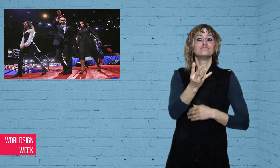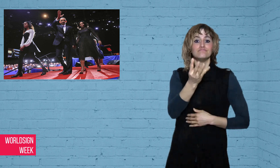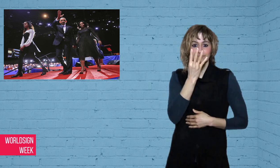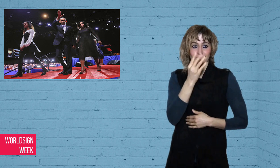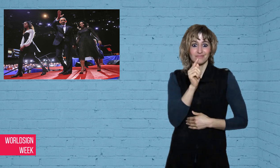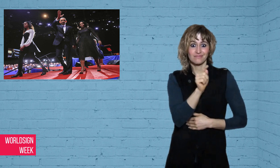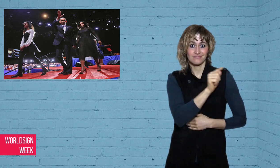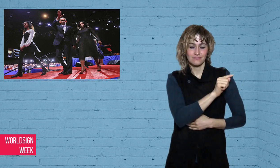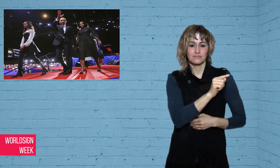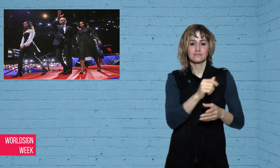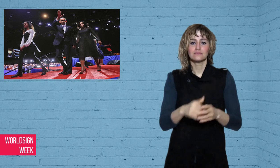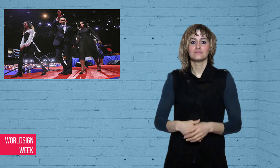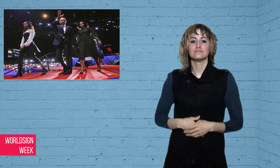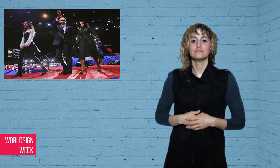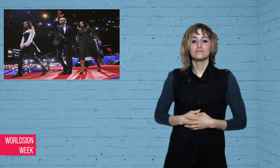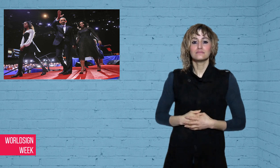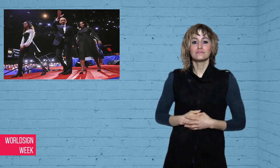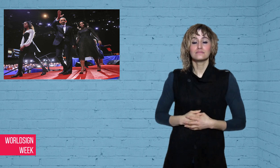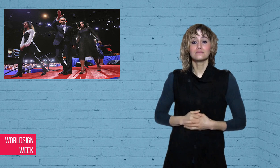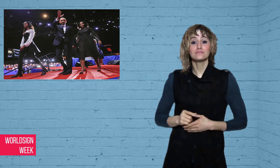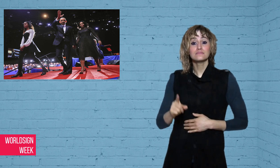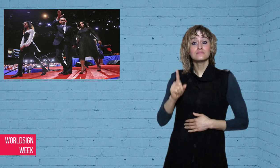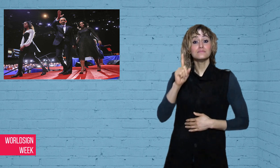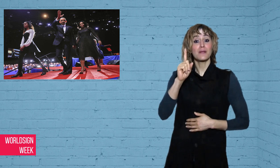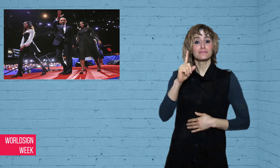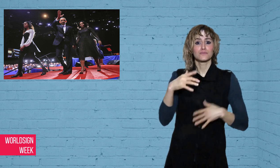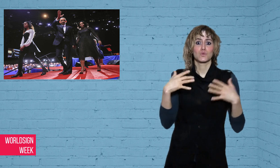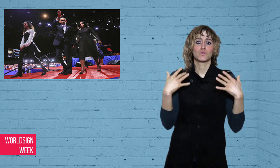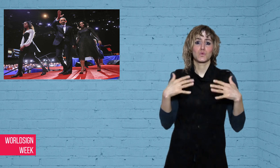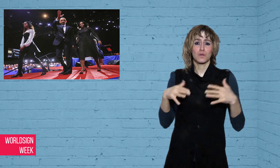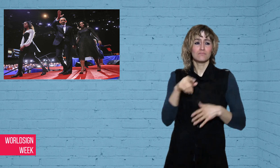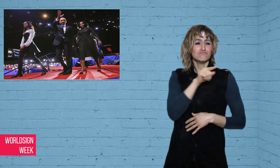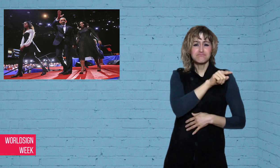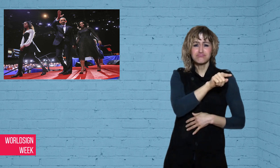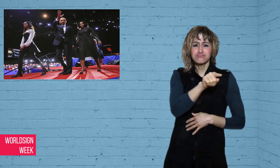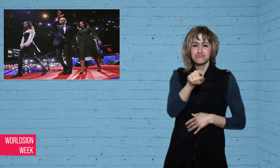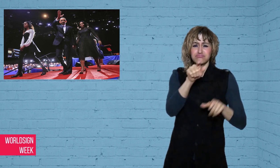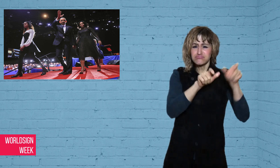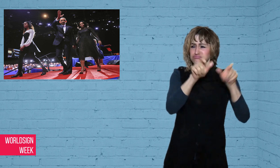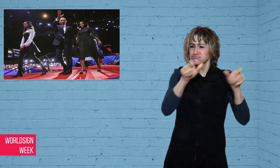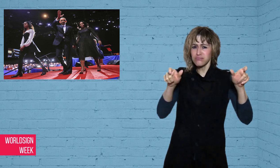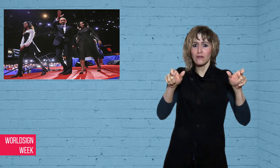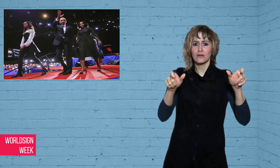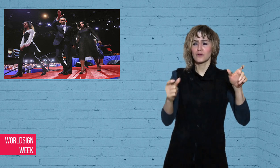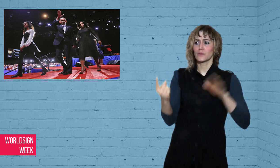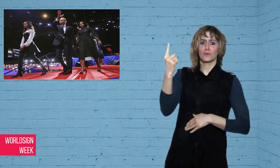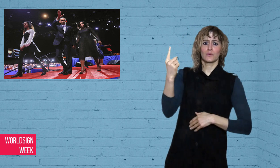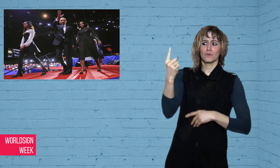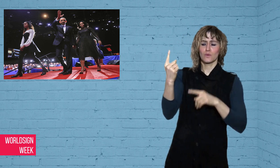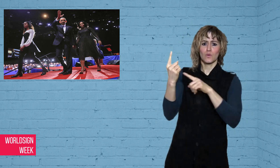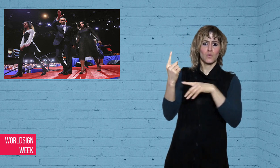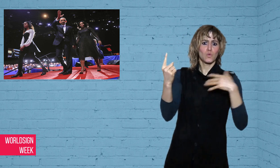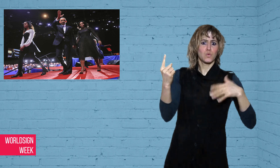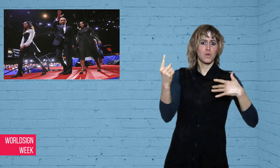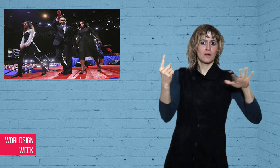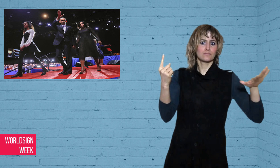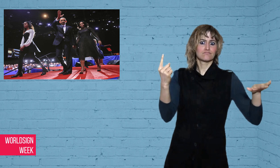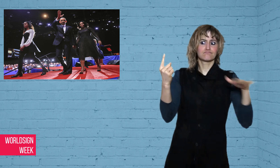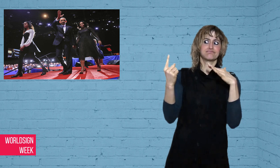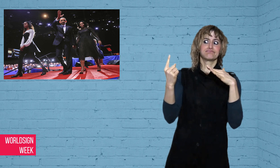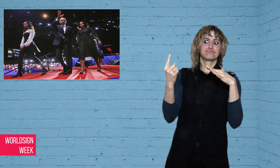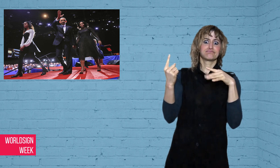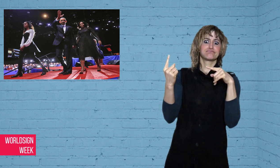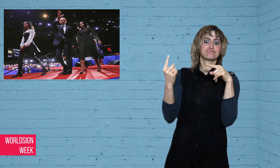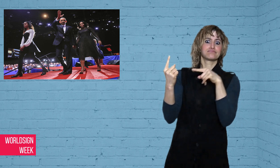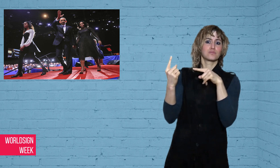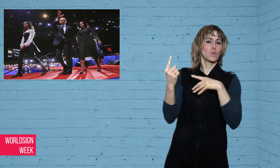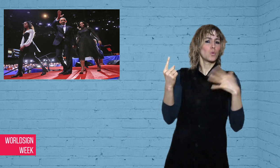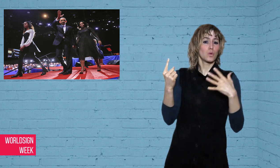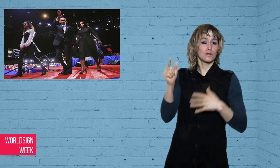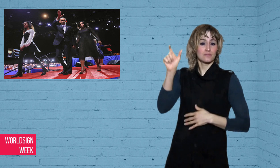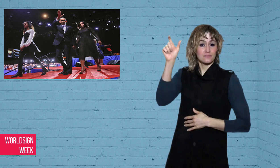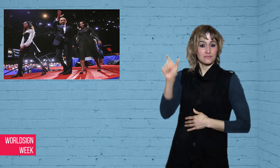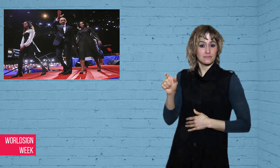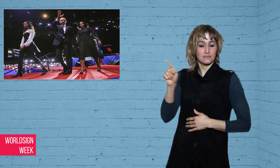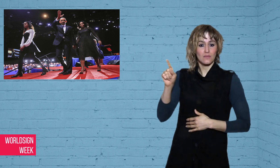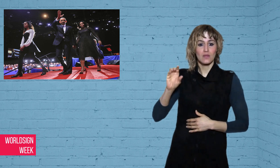The most high profile one was Chelsea Manning,